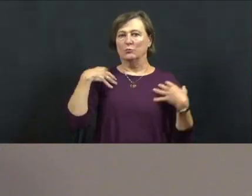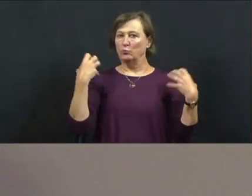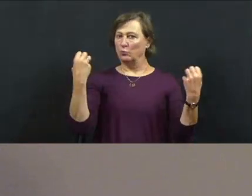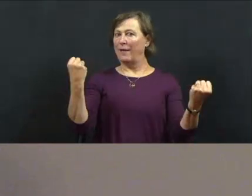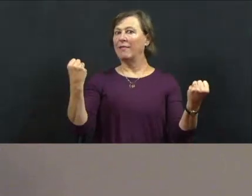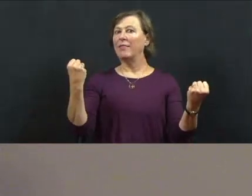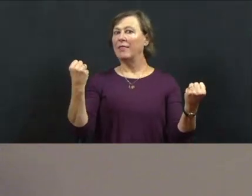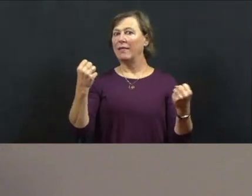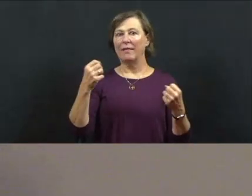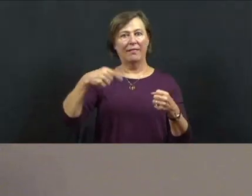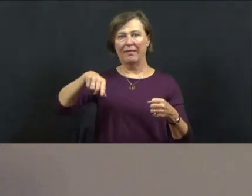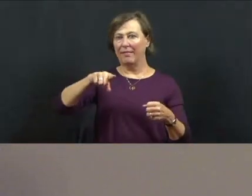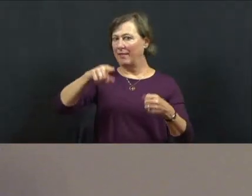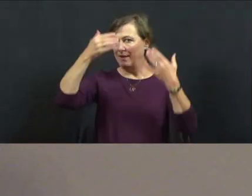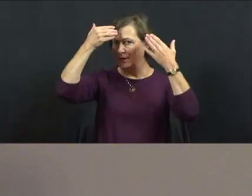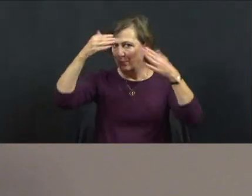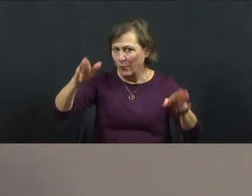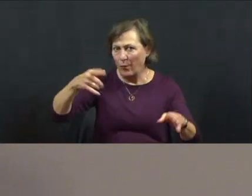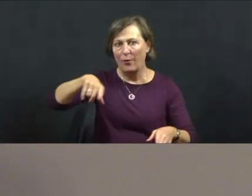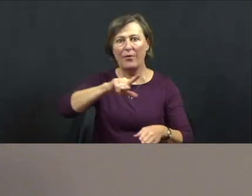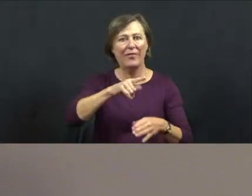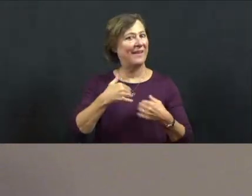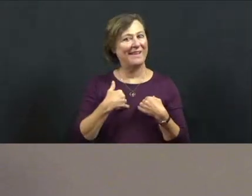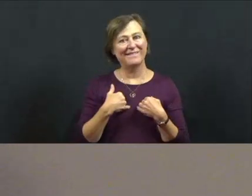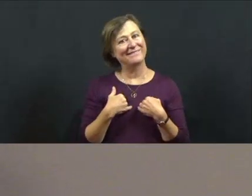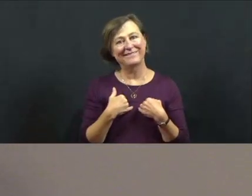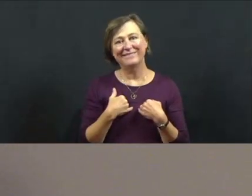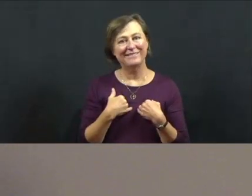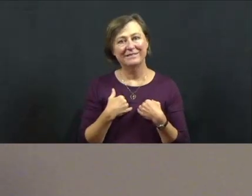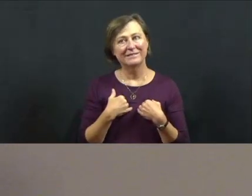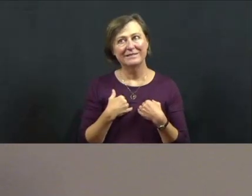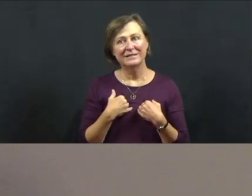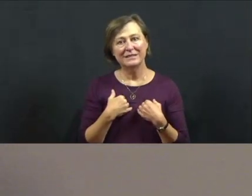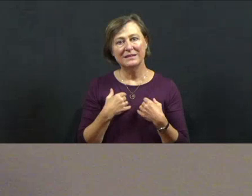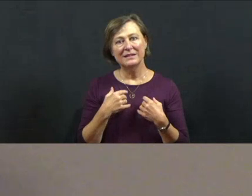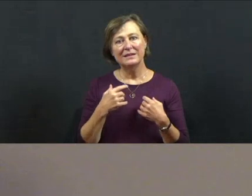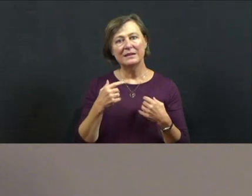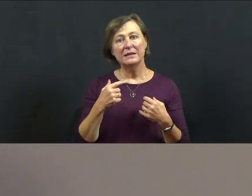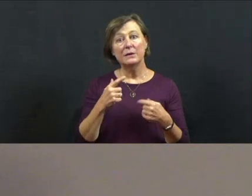they possessed. As we go through this next week,